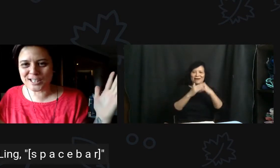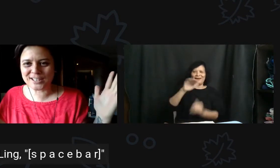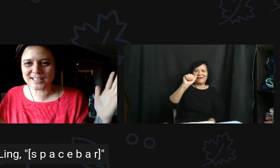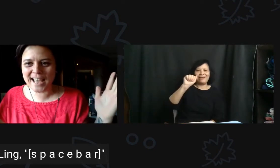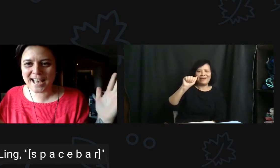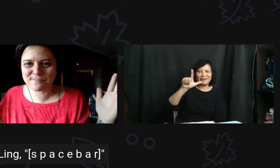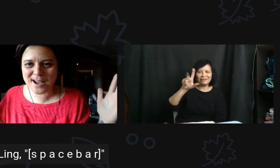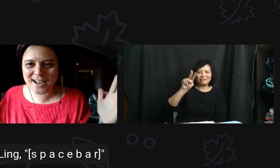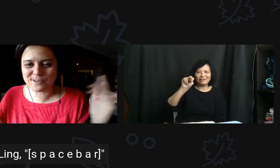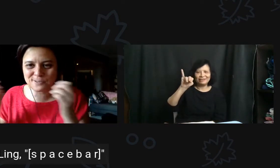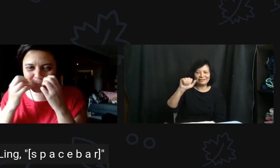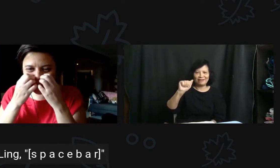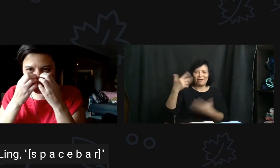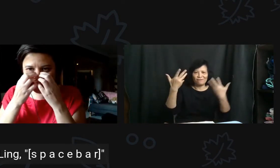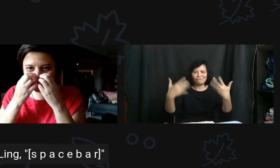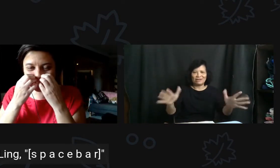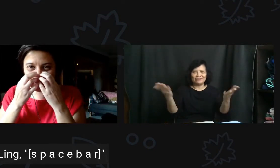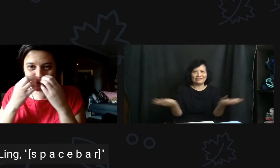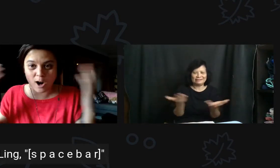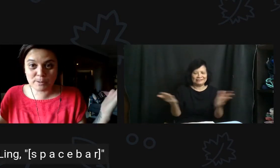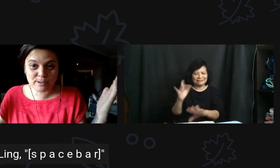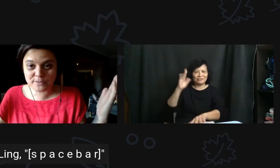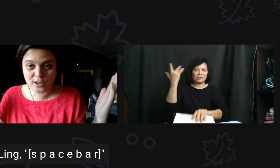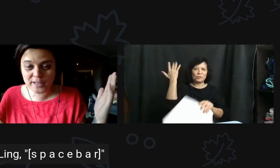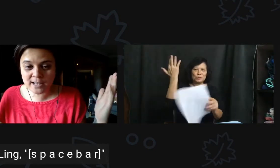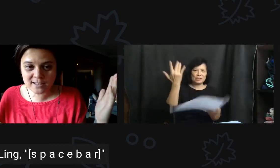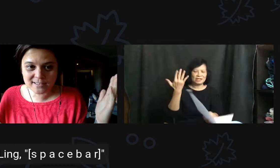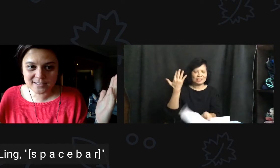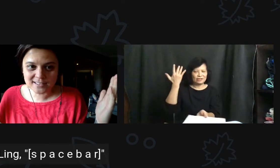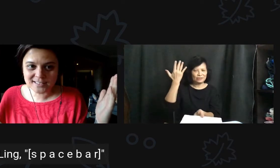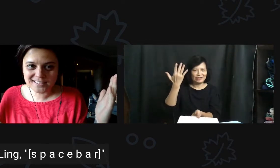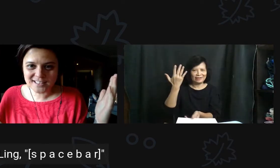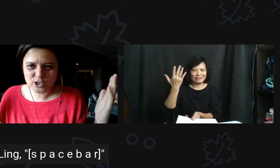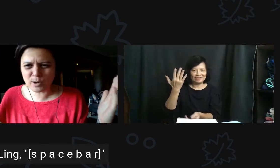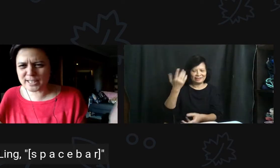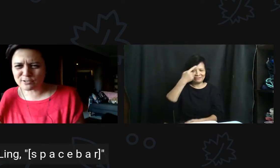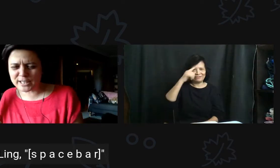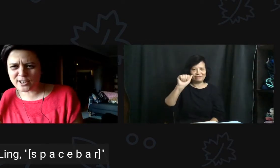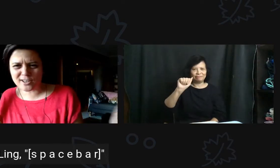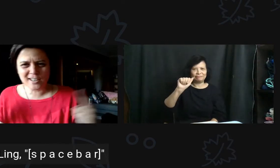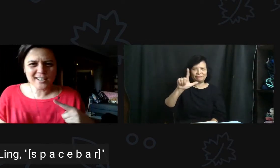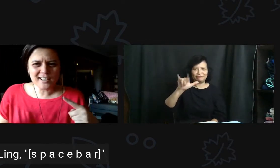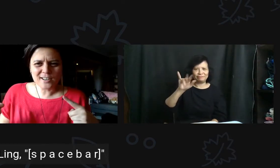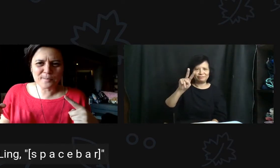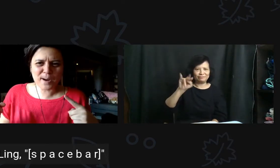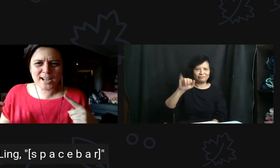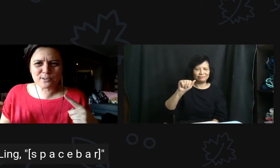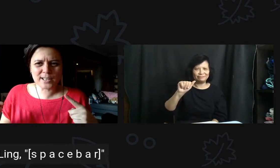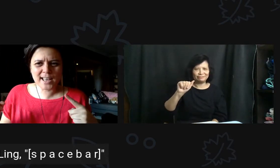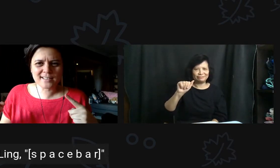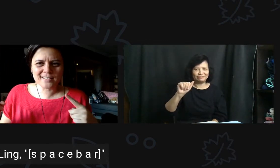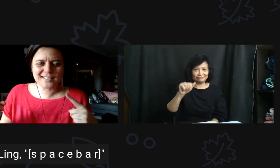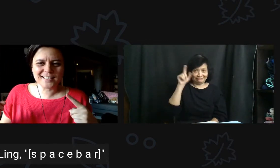She is standby waiting, so are we ready for Arvina? Do I need to read her bio again?